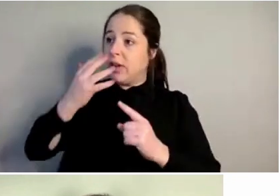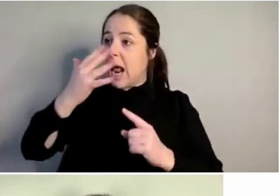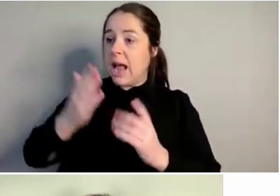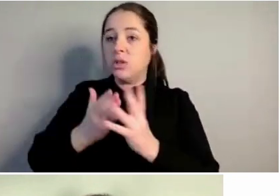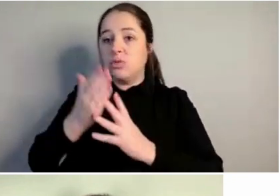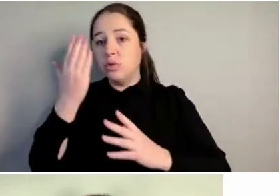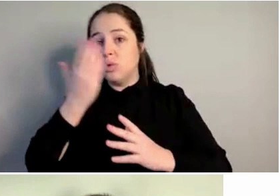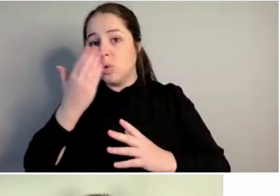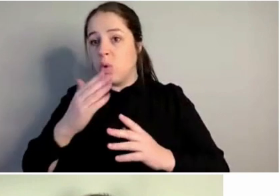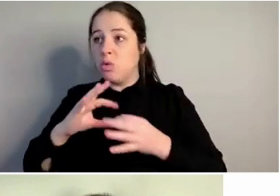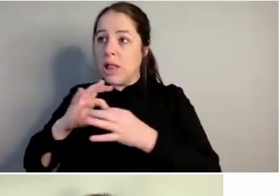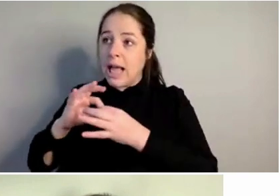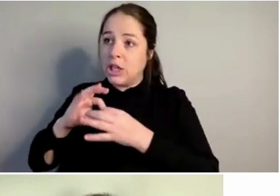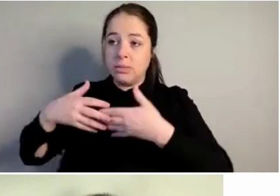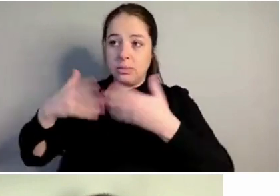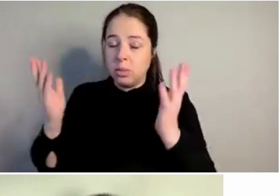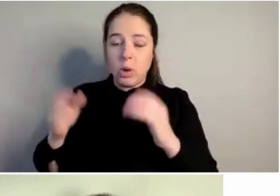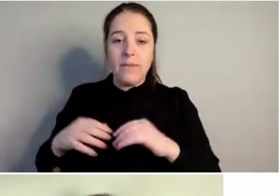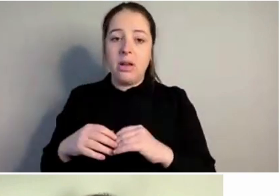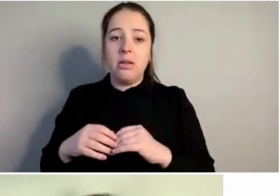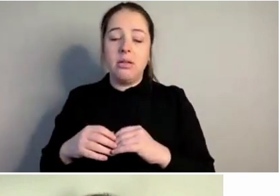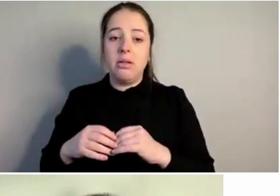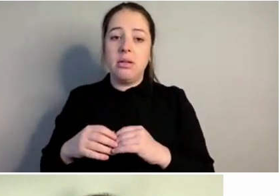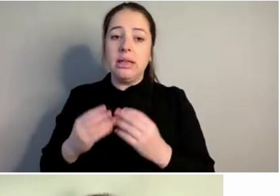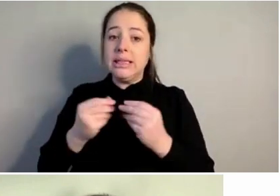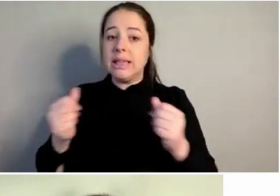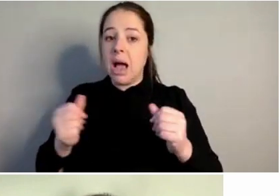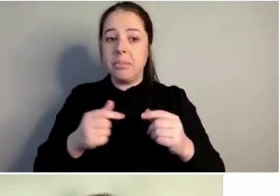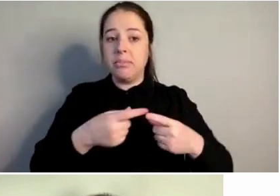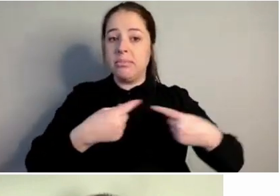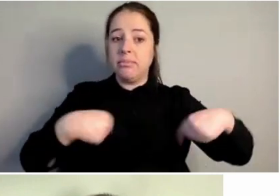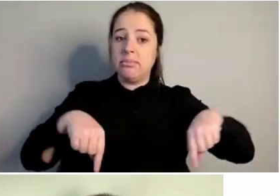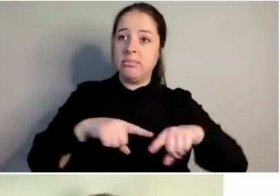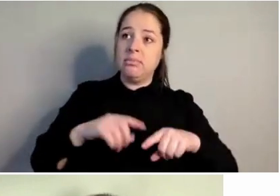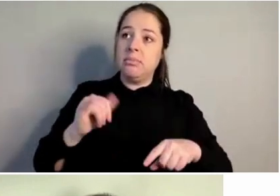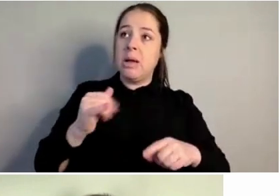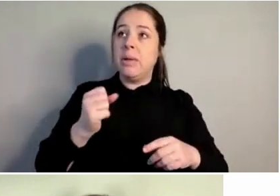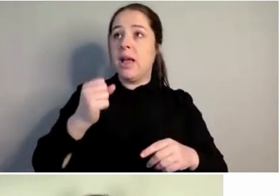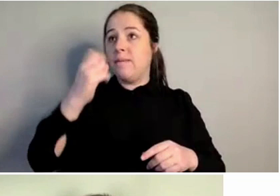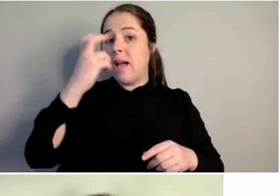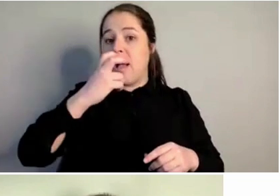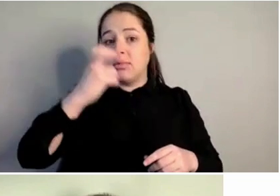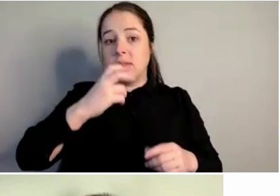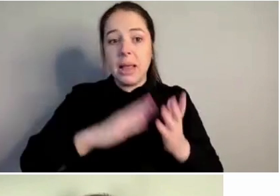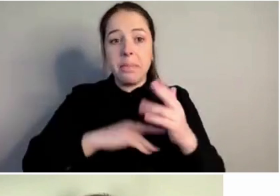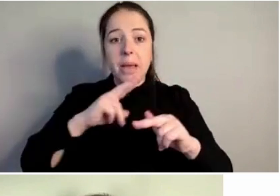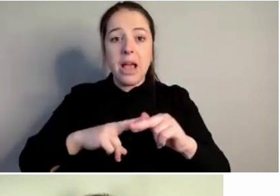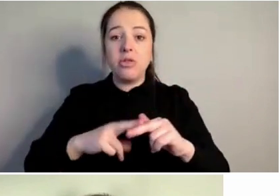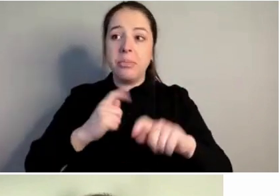and relationships, et cetera. Some of us might have elderly parents that are coming up with illness,